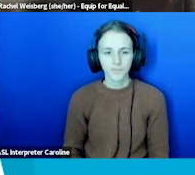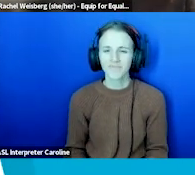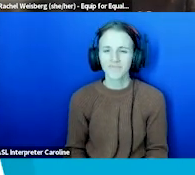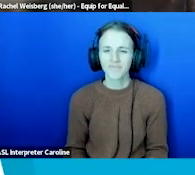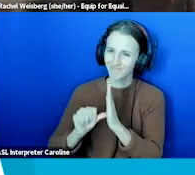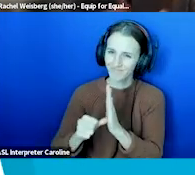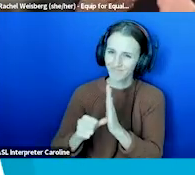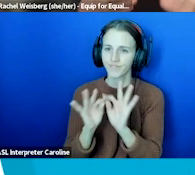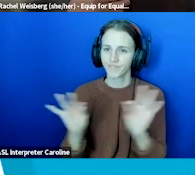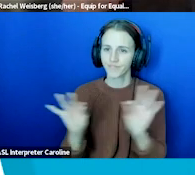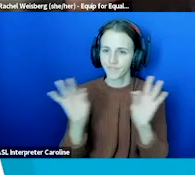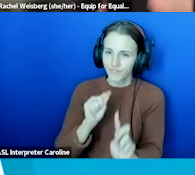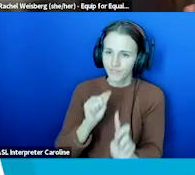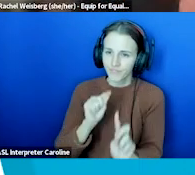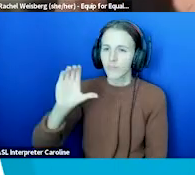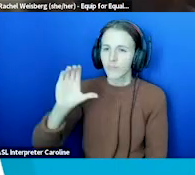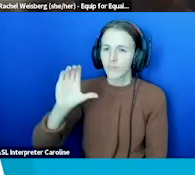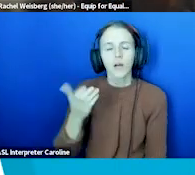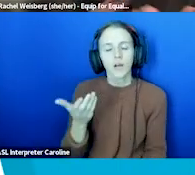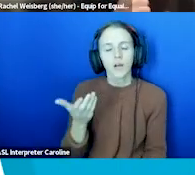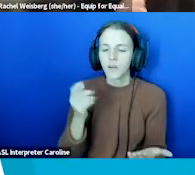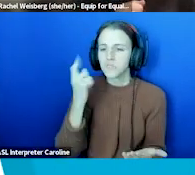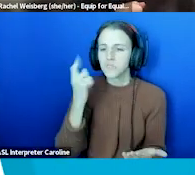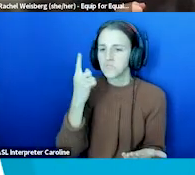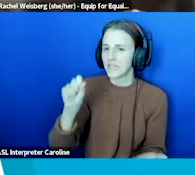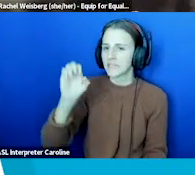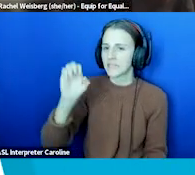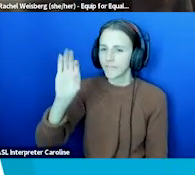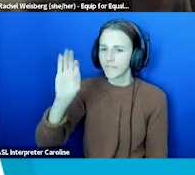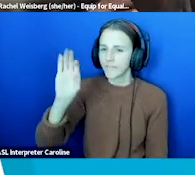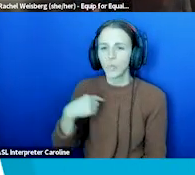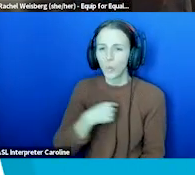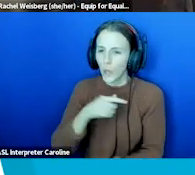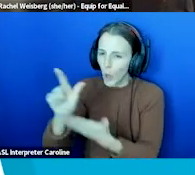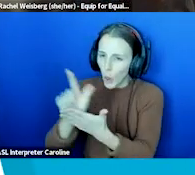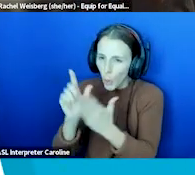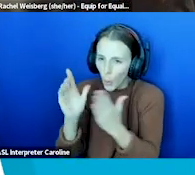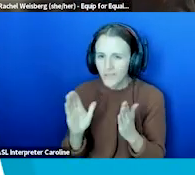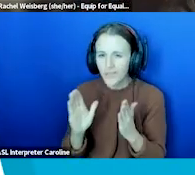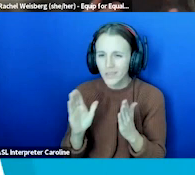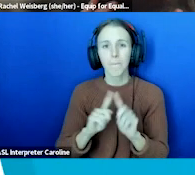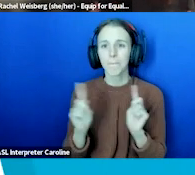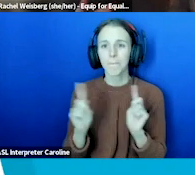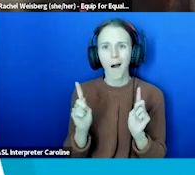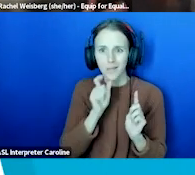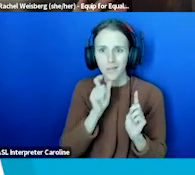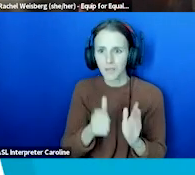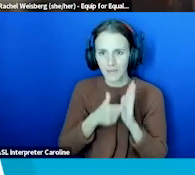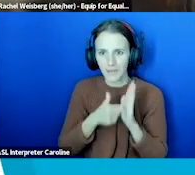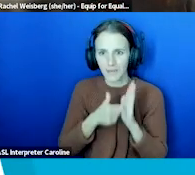TO CONTACT CAP. >>